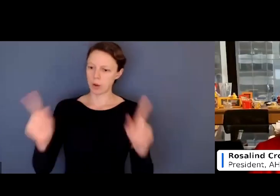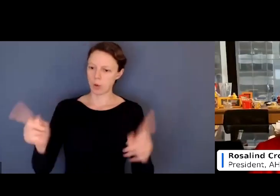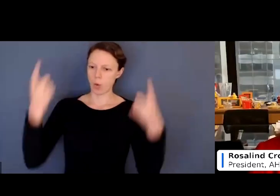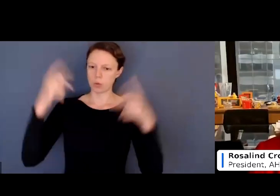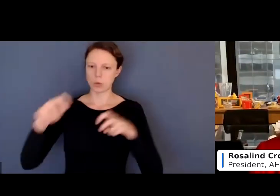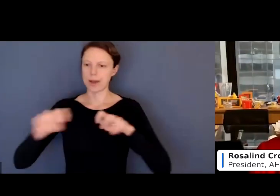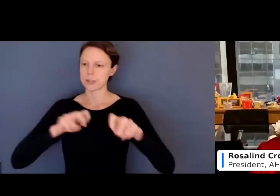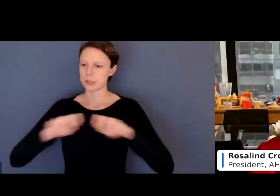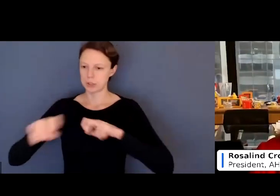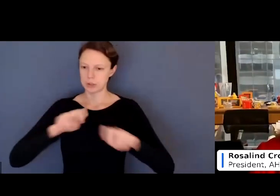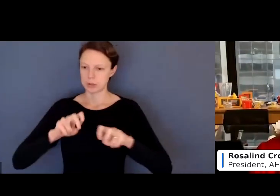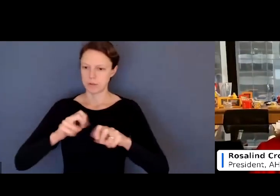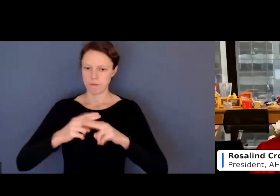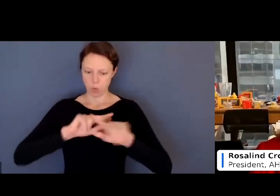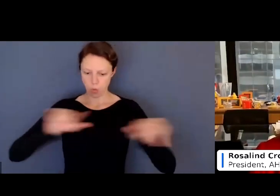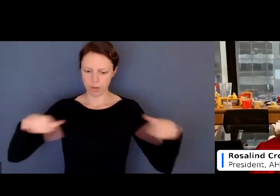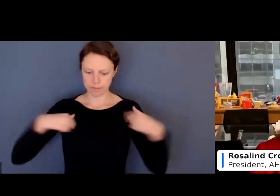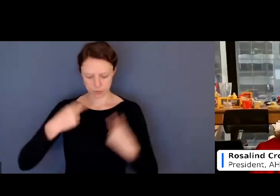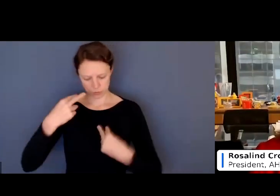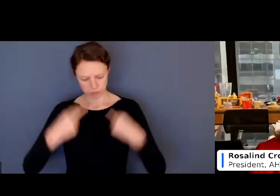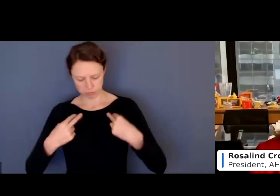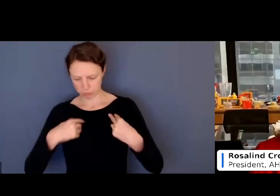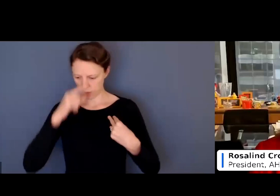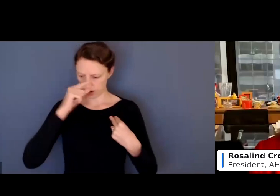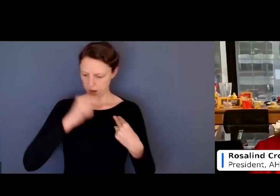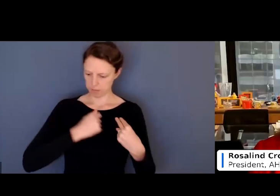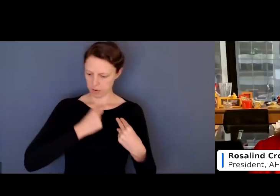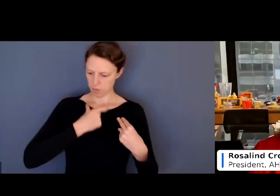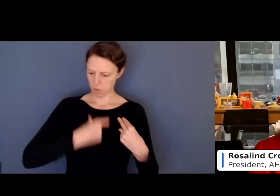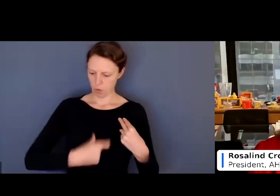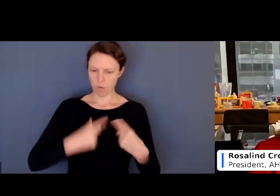in creating a more inclusive sporting world. It is an